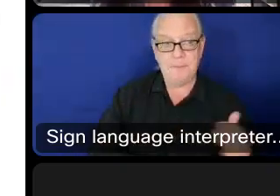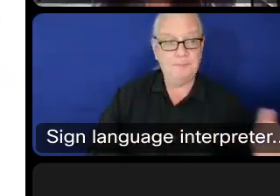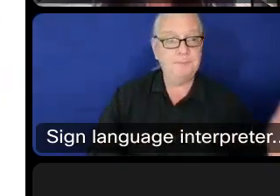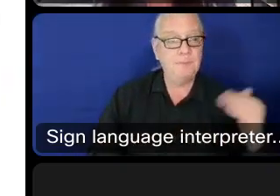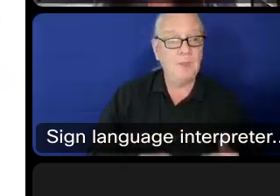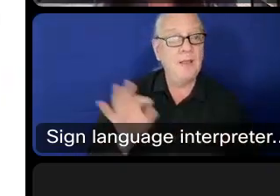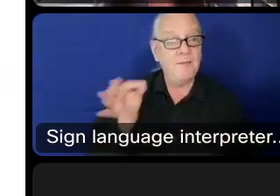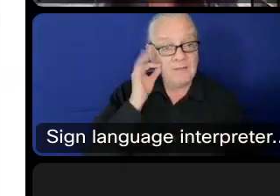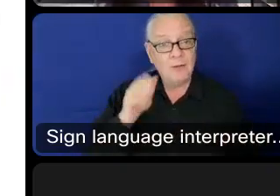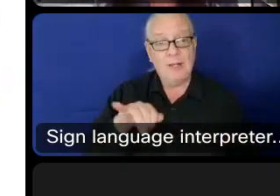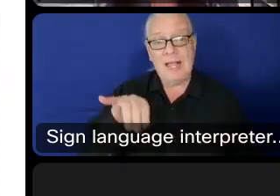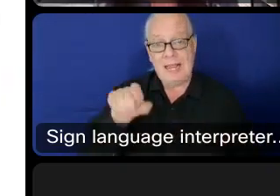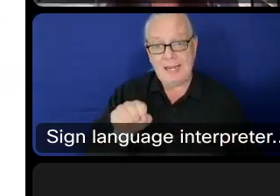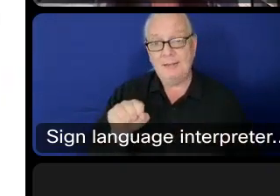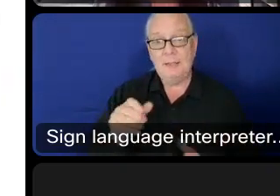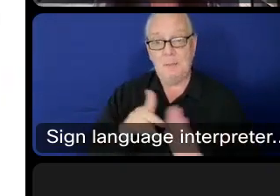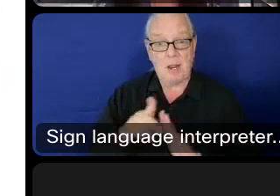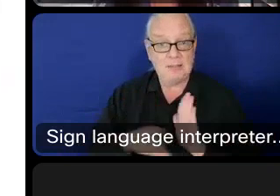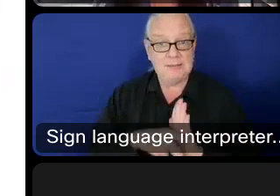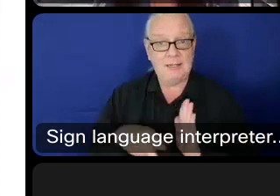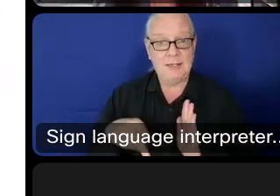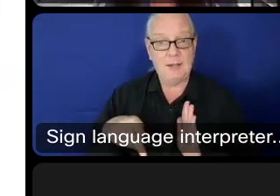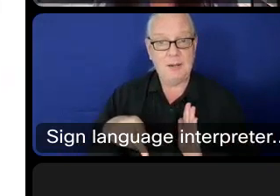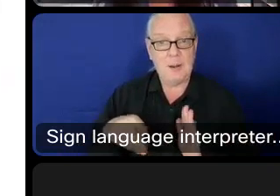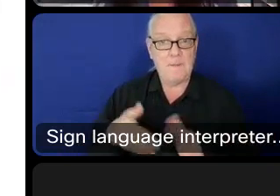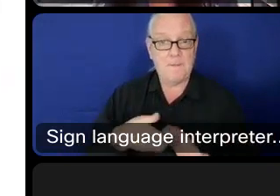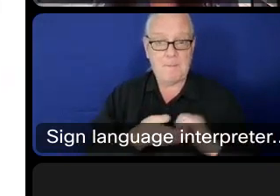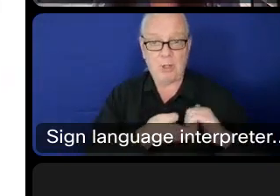AIDS Policy Partnership, which we lovingly referred to as FAPP,